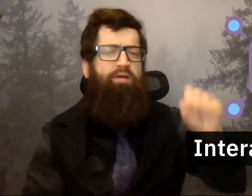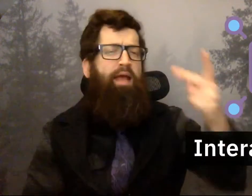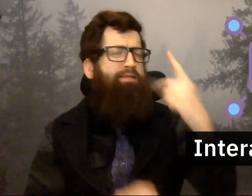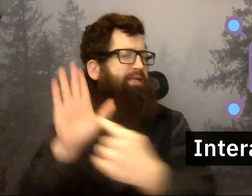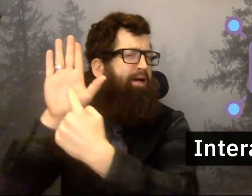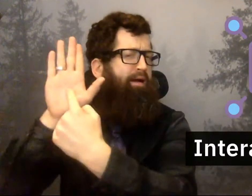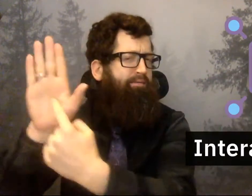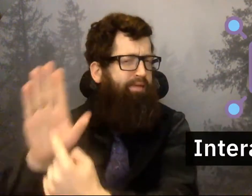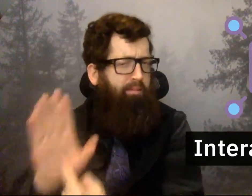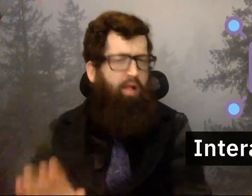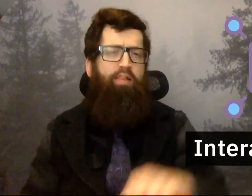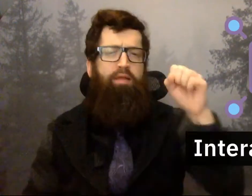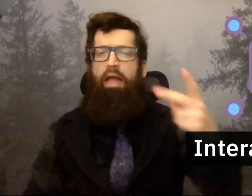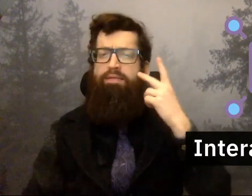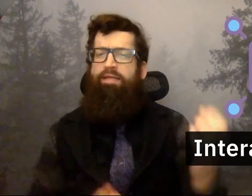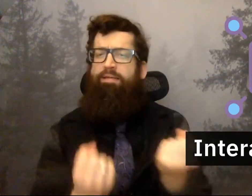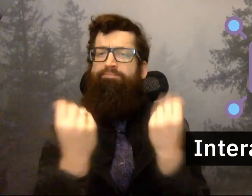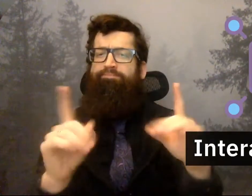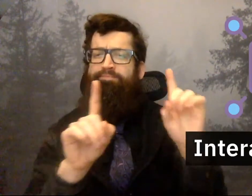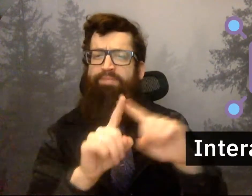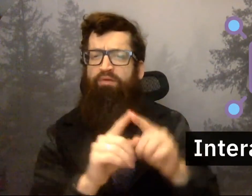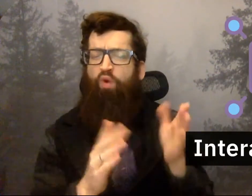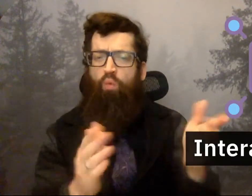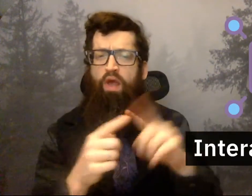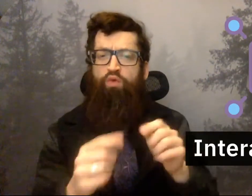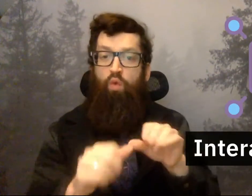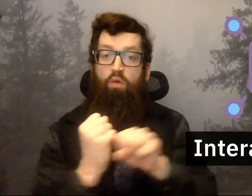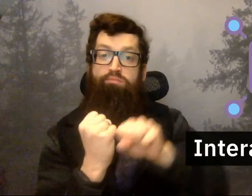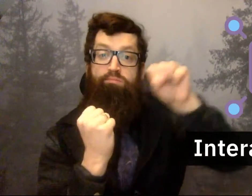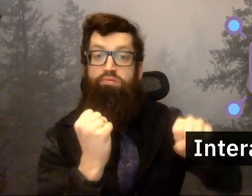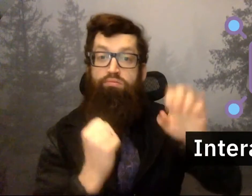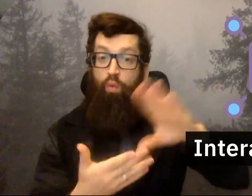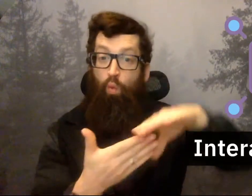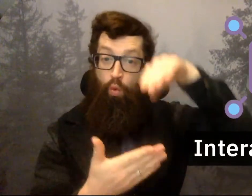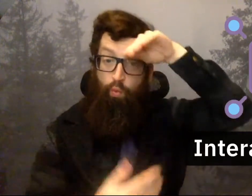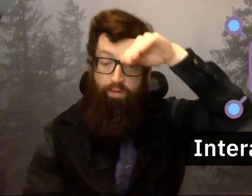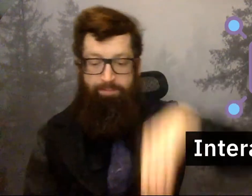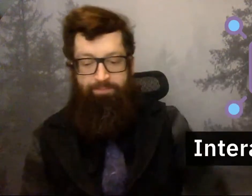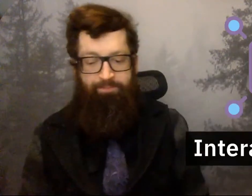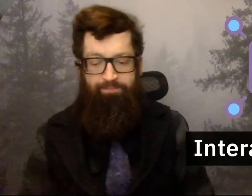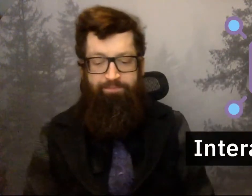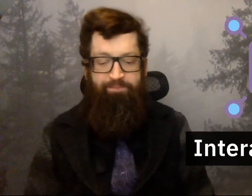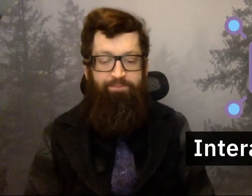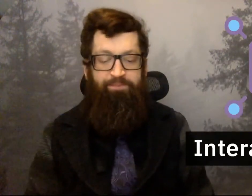additional examples of a topic, or alternate signs for a concept. This type of interactivity extends the learning.